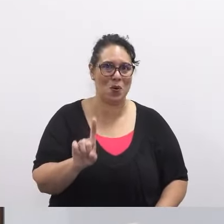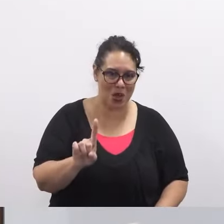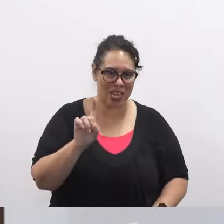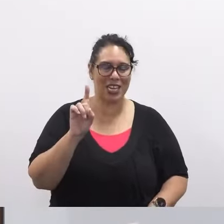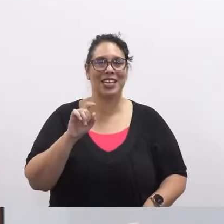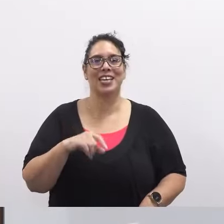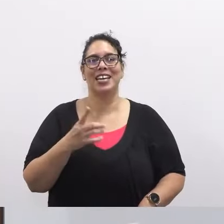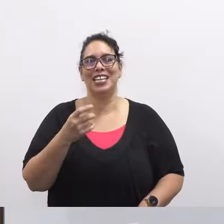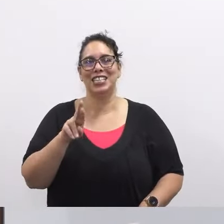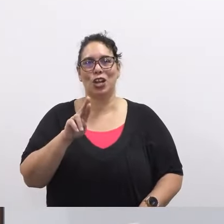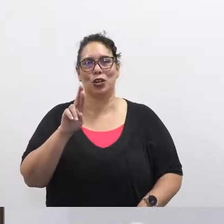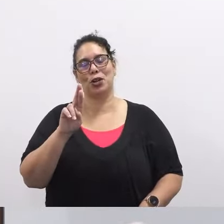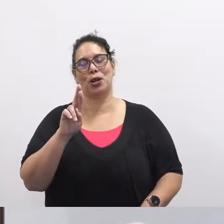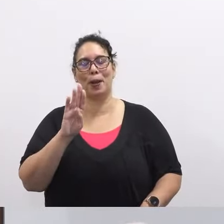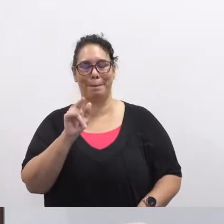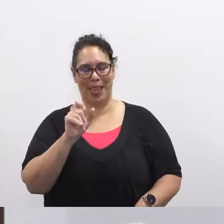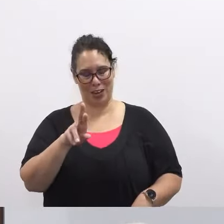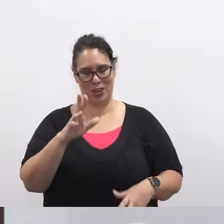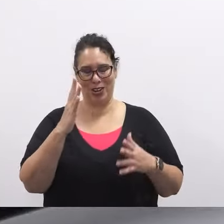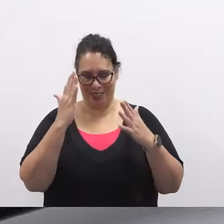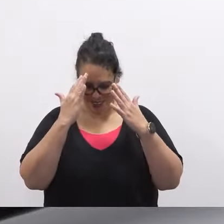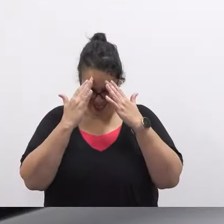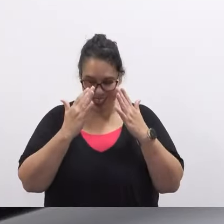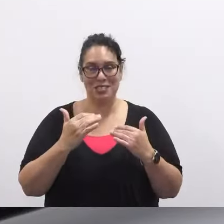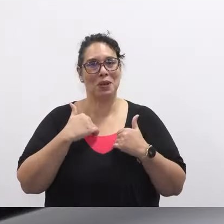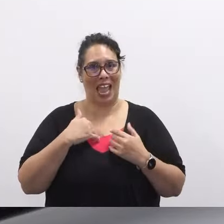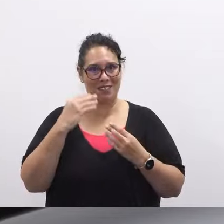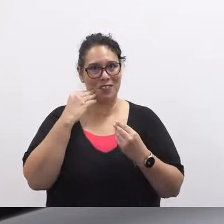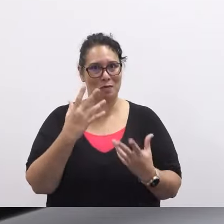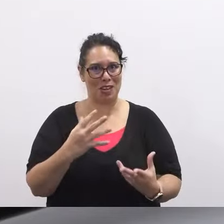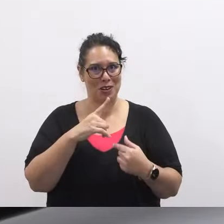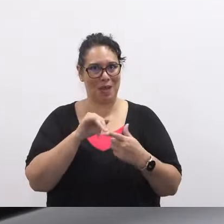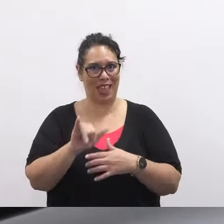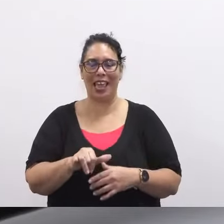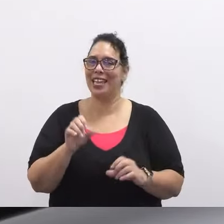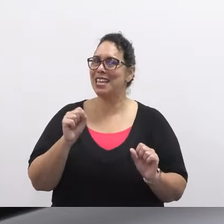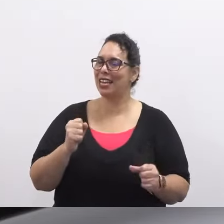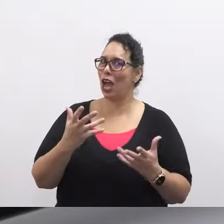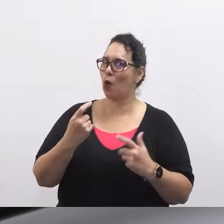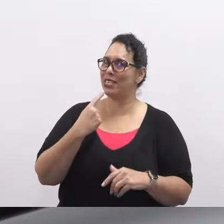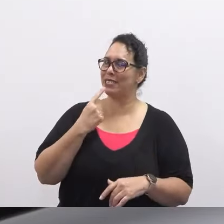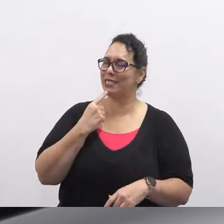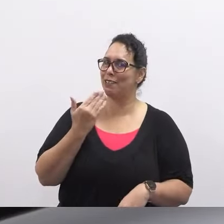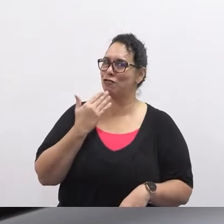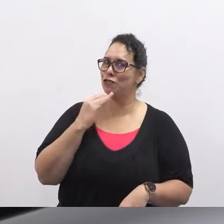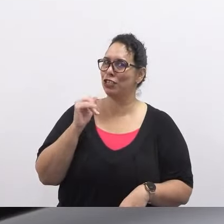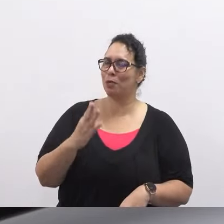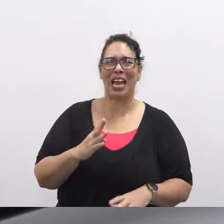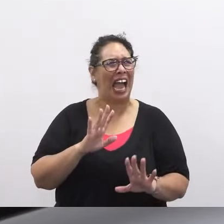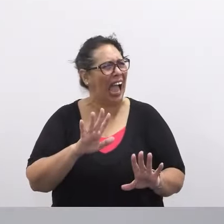Dr. Baker, we got a packet about this. - Yes, yeah, I was gonna say good job Dr. Benitez. Mr. Maranda is- - I'm sorry, I missed it, ... could you repeat that?